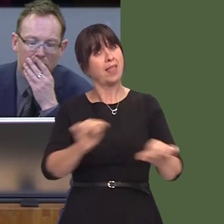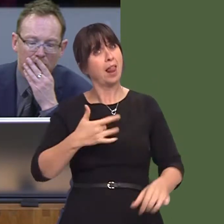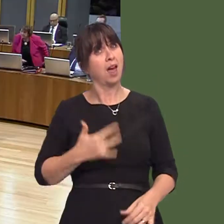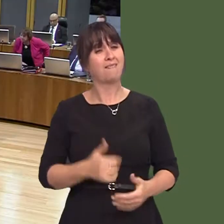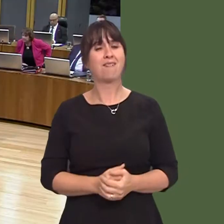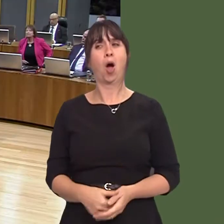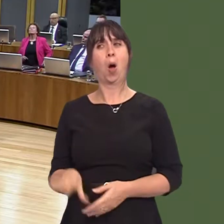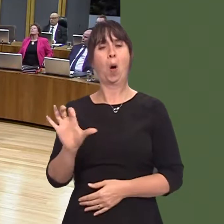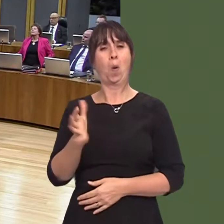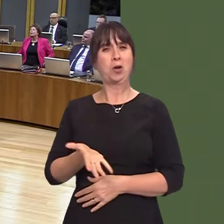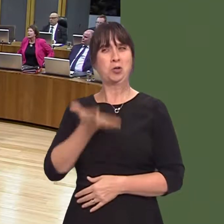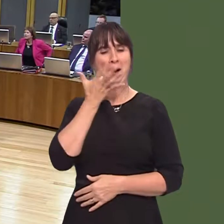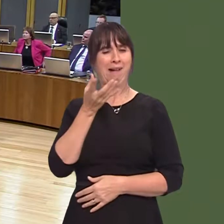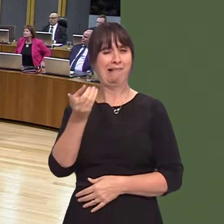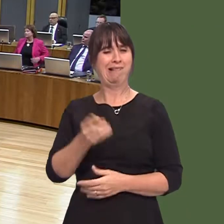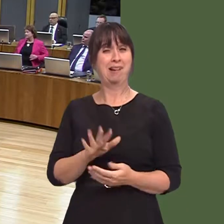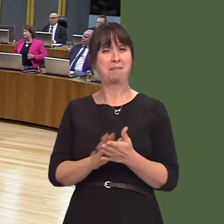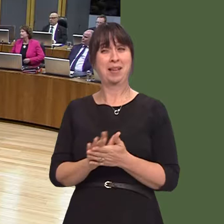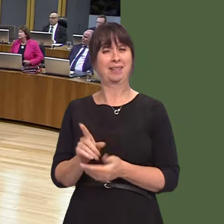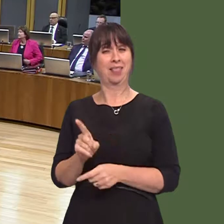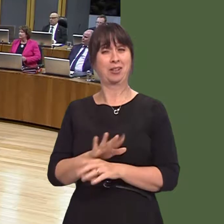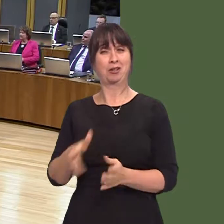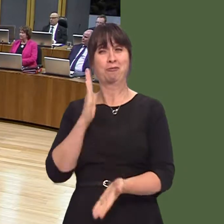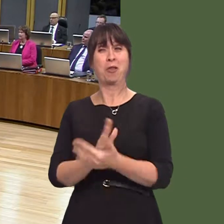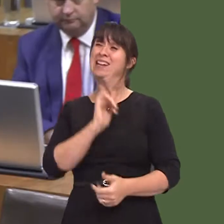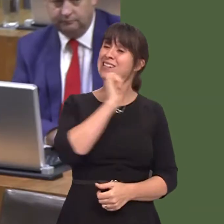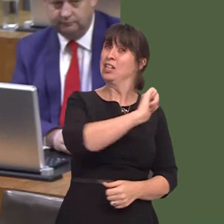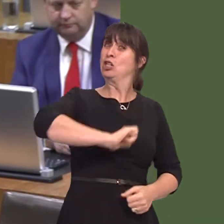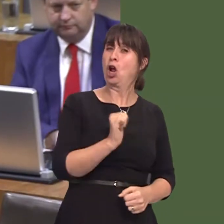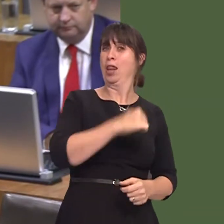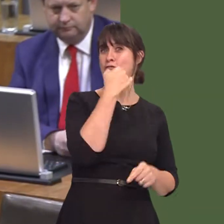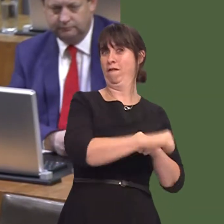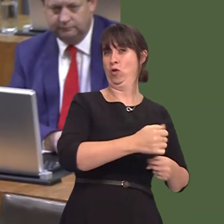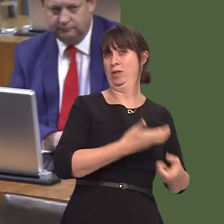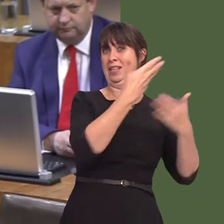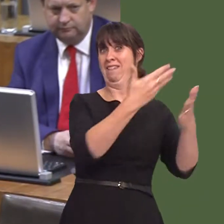Carwyn Jones: Oh dear, that is wholly untrue, because Scotland has refused to co-operate; we have not.